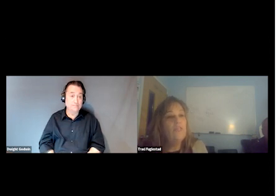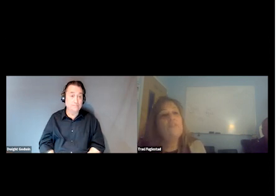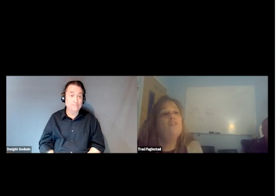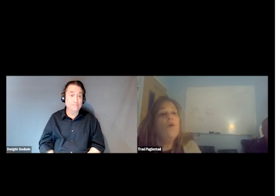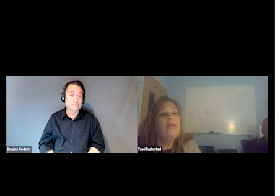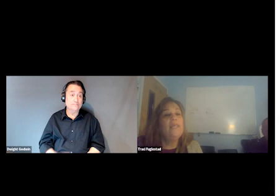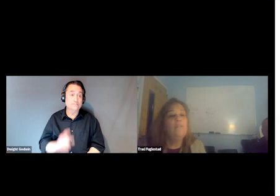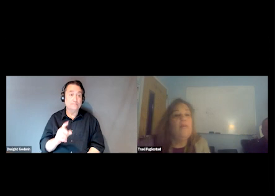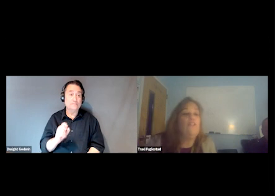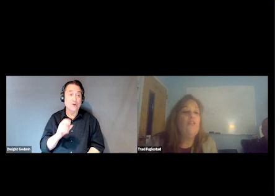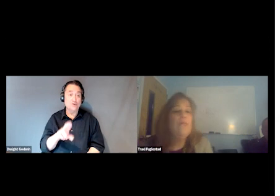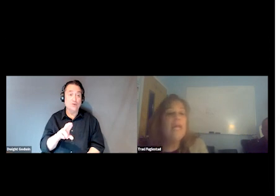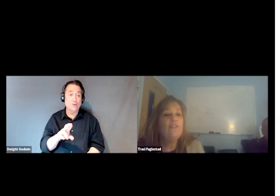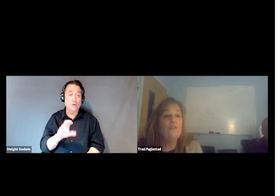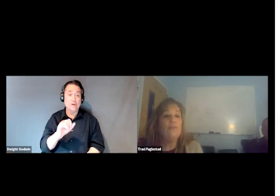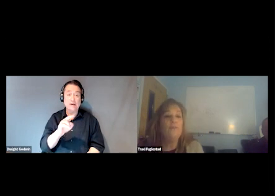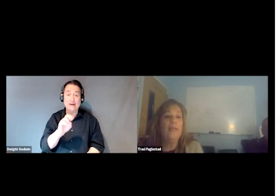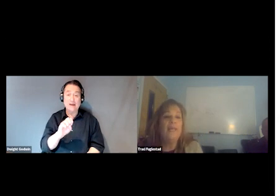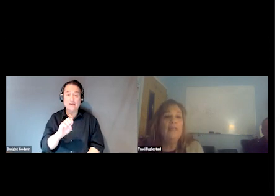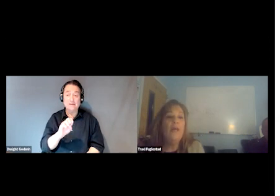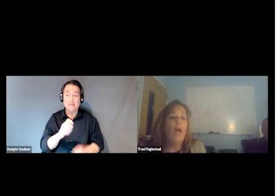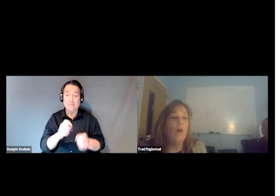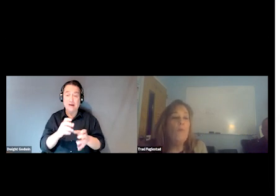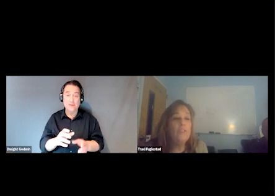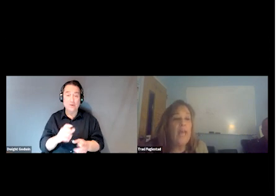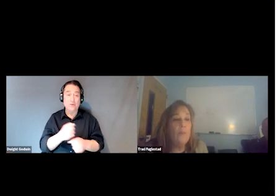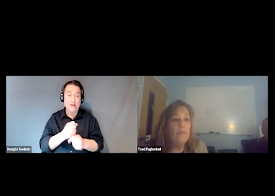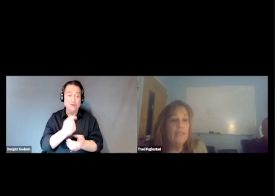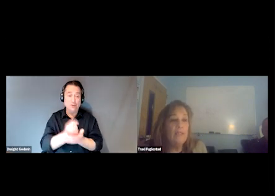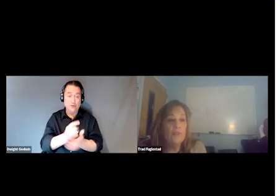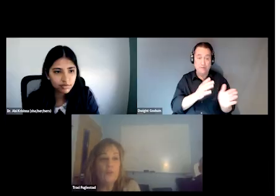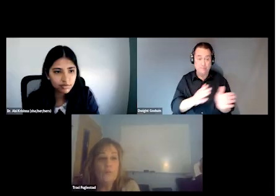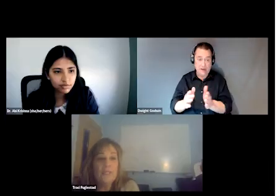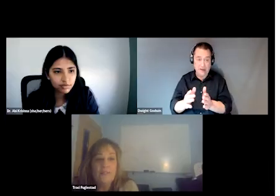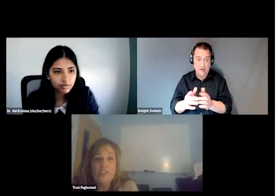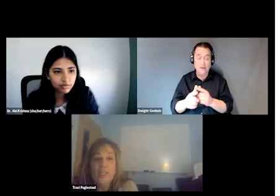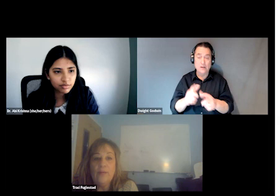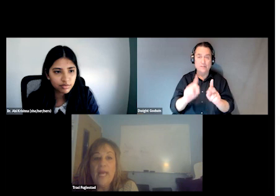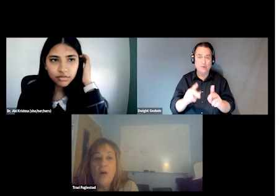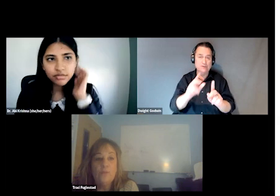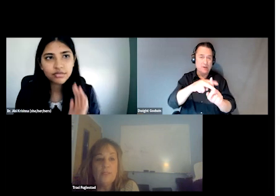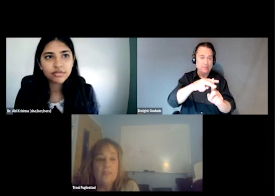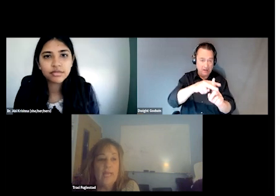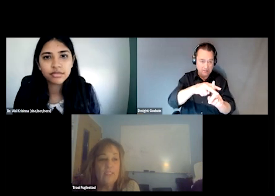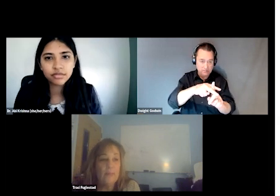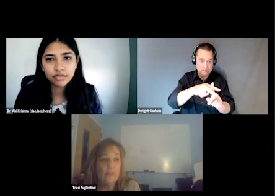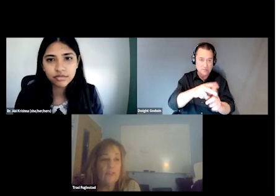So the SOAR case manager creates treatment plan which the applicant, or the SOAR beneficiary, helps with this case manager.